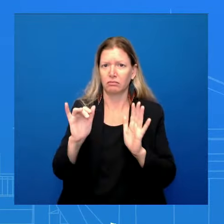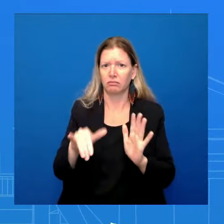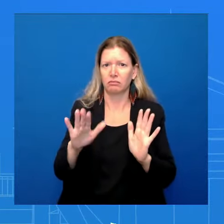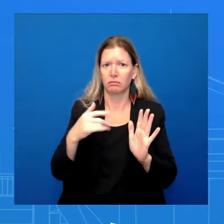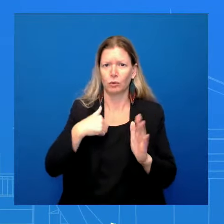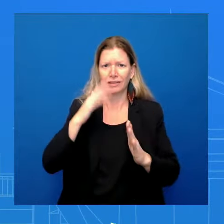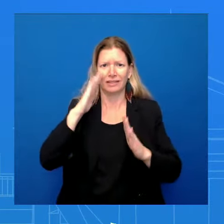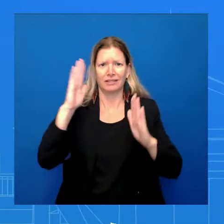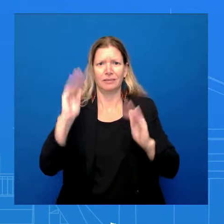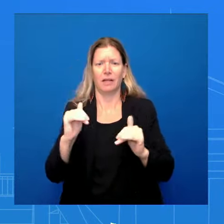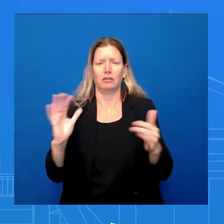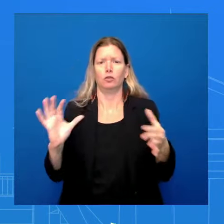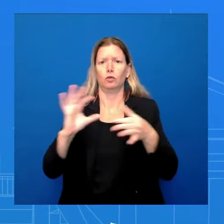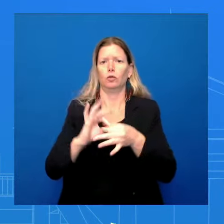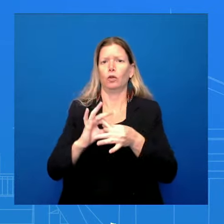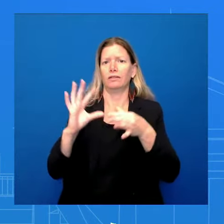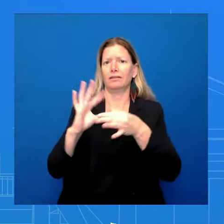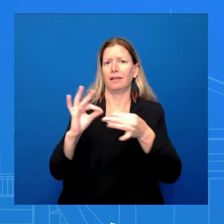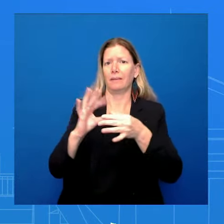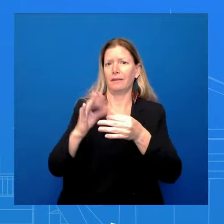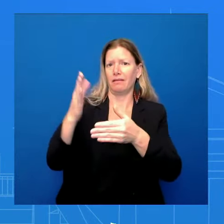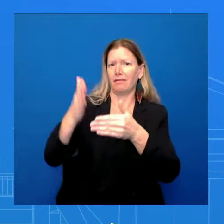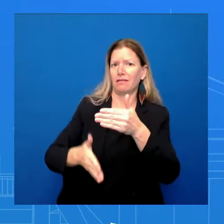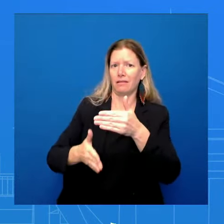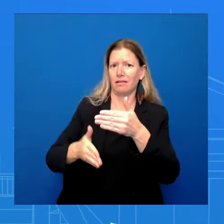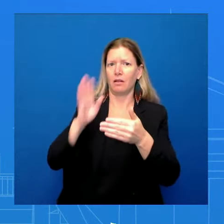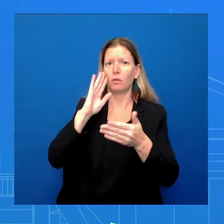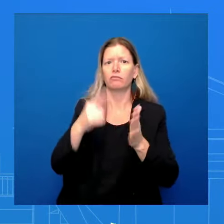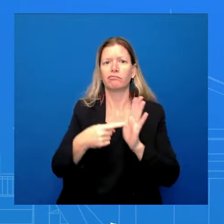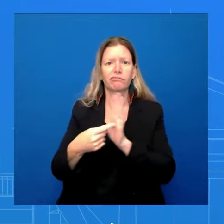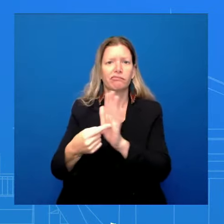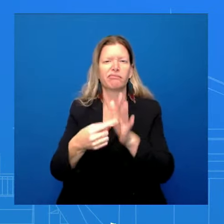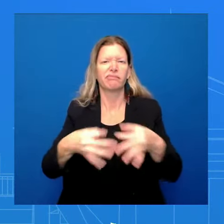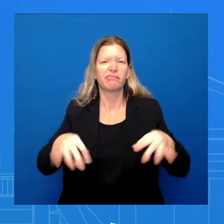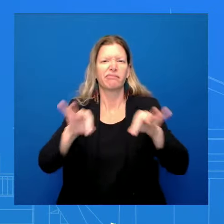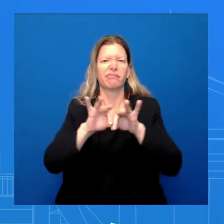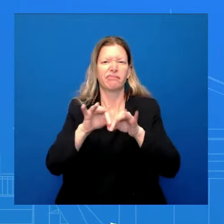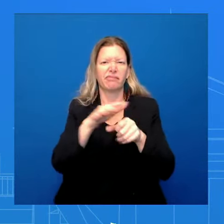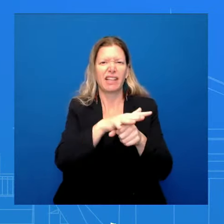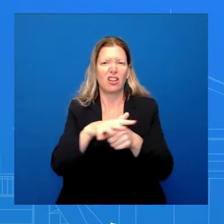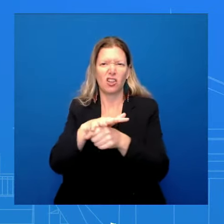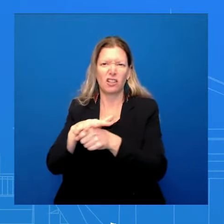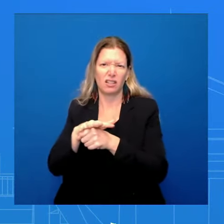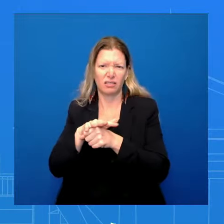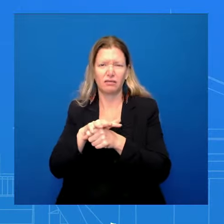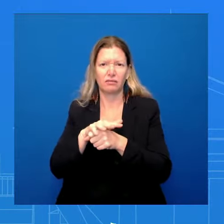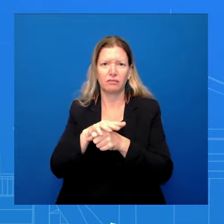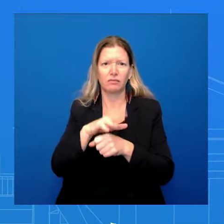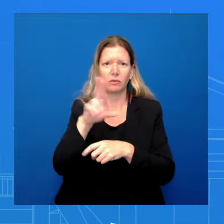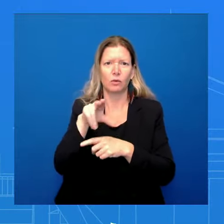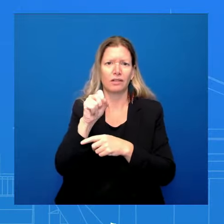concrete things that we intend to work on and do together, and the United States will bring to the table some resources to be able to do that effectively. Yeah.